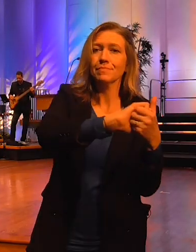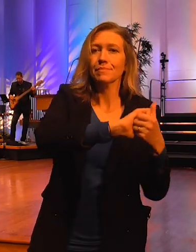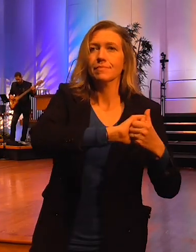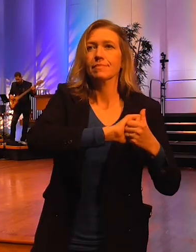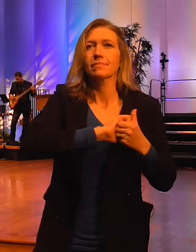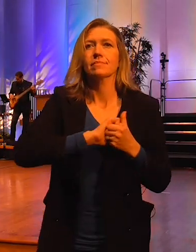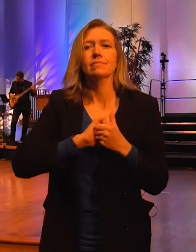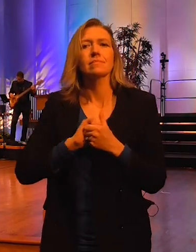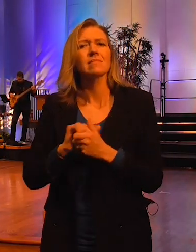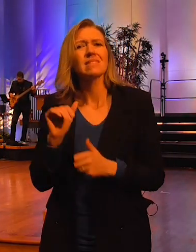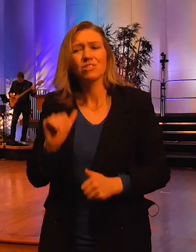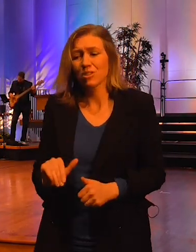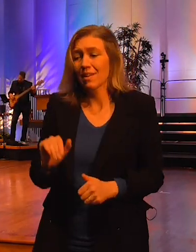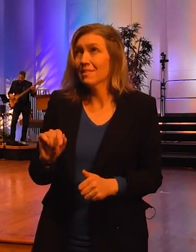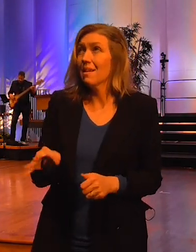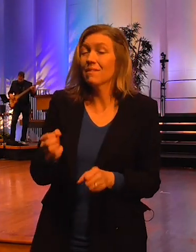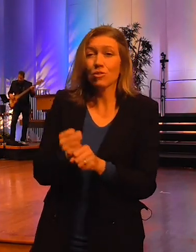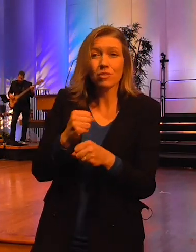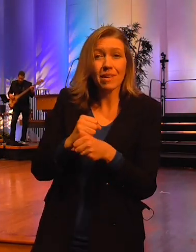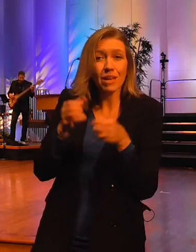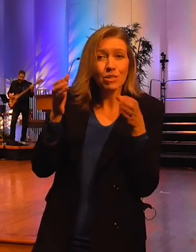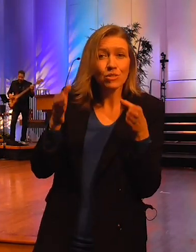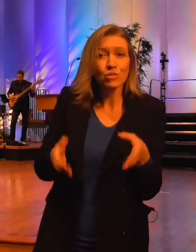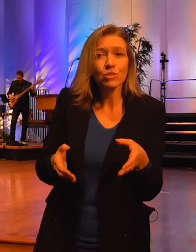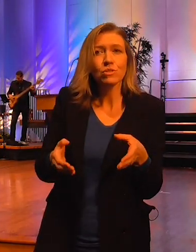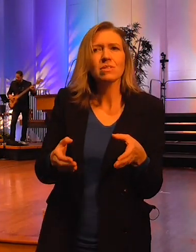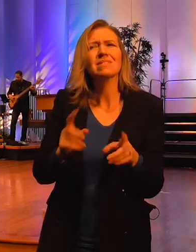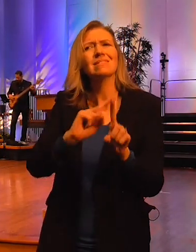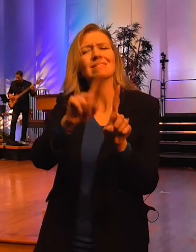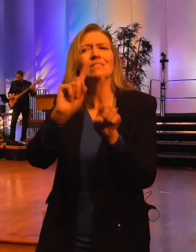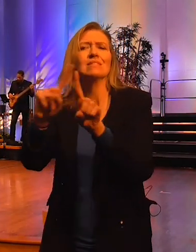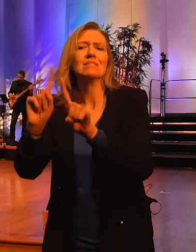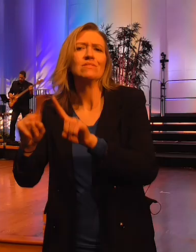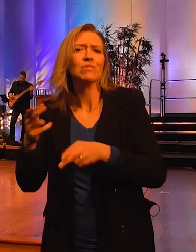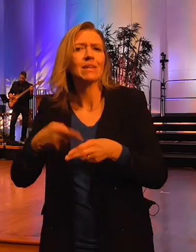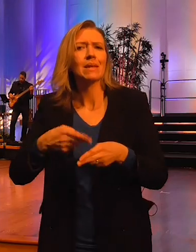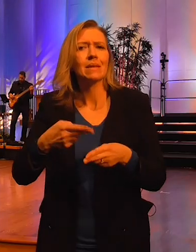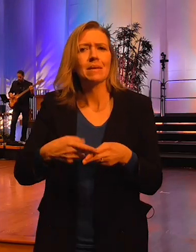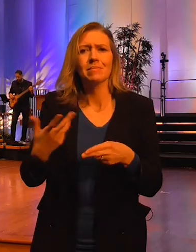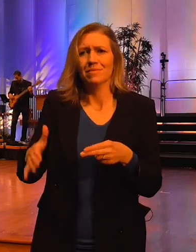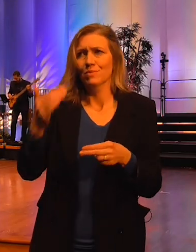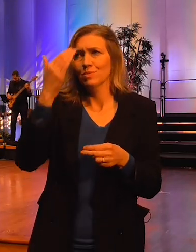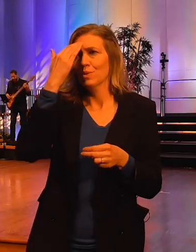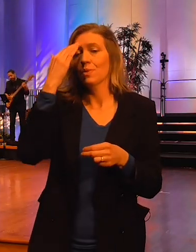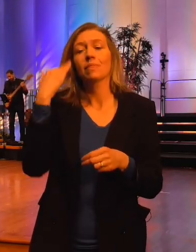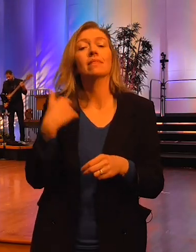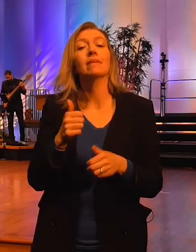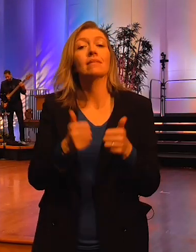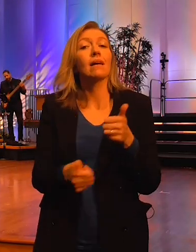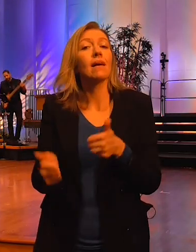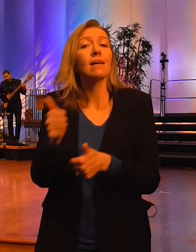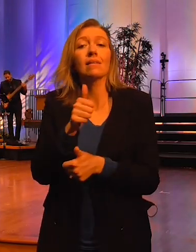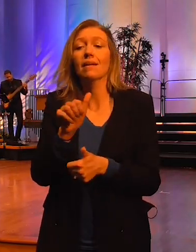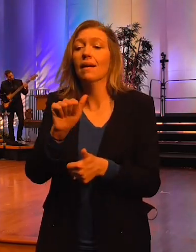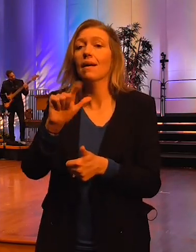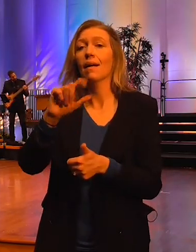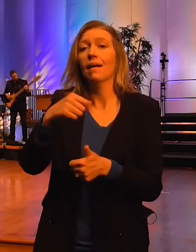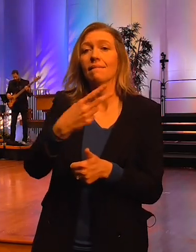of the Creator known by different names by different the alha and Omega and eternal